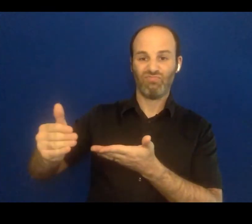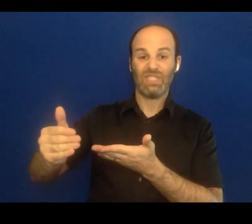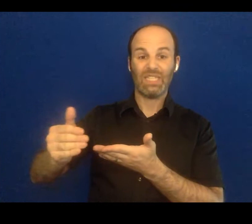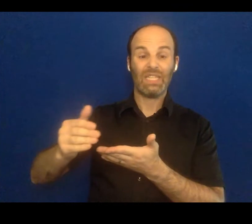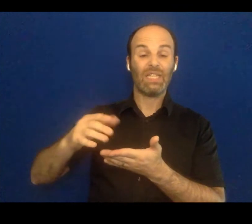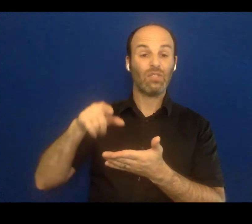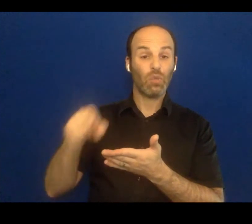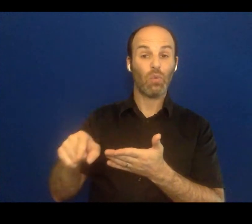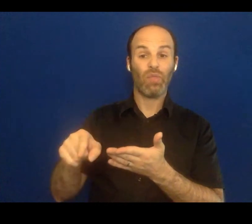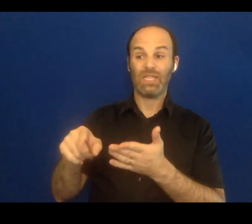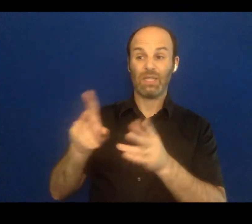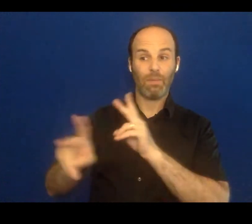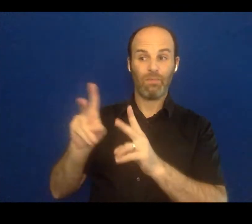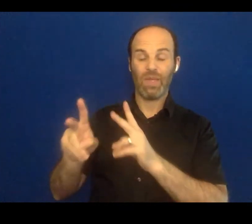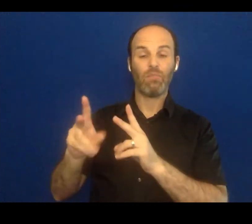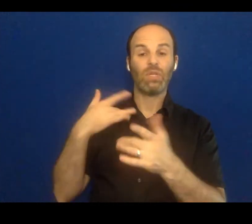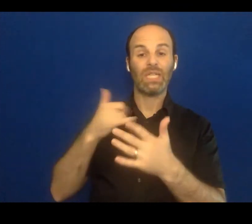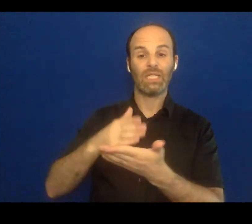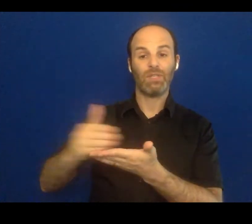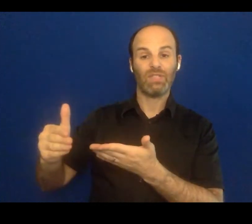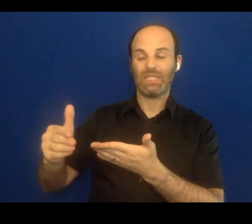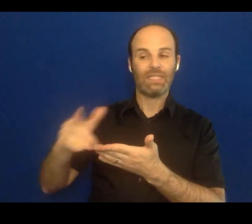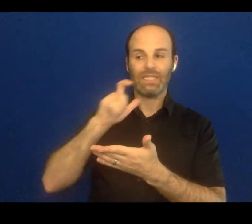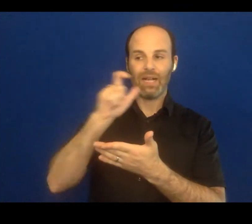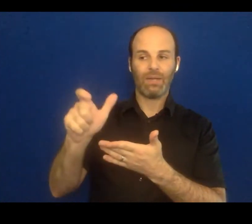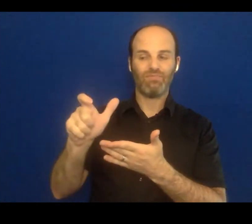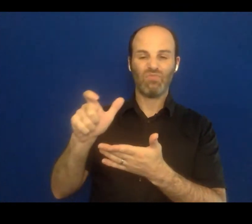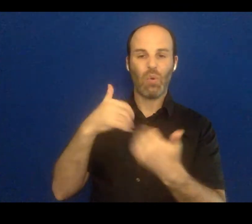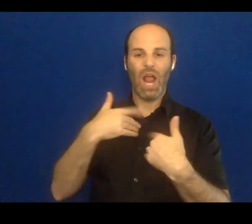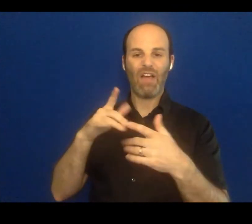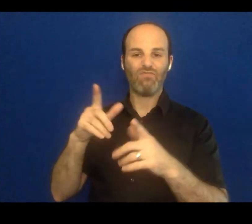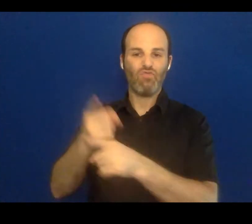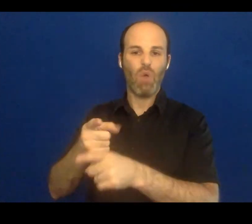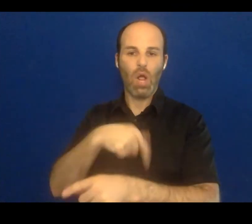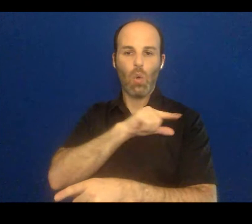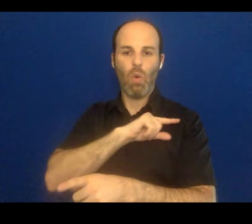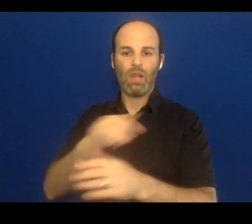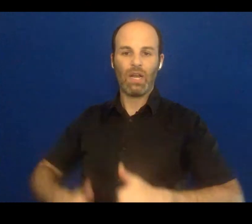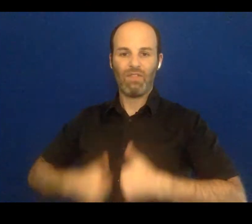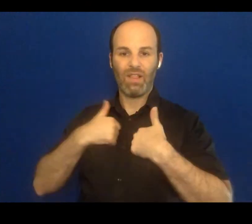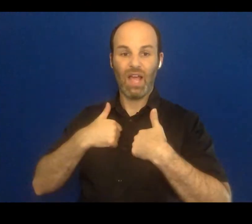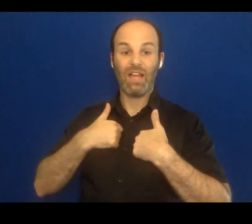SO THERE IS A LOT OF CONVERSATIONS ABOUT WHAT THE QUALITY OF LIFE MEANS AND HOW EVEN THAT CAN BE ABLEIST IF YOU